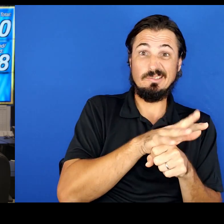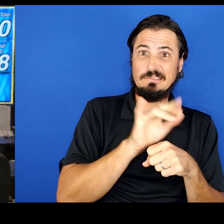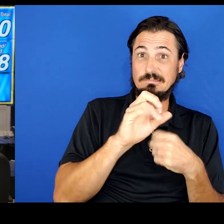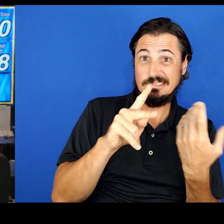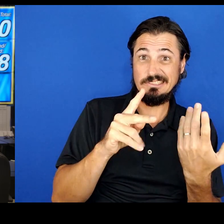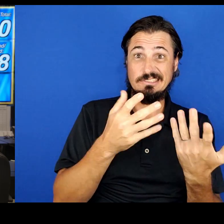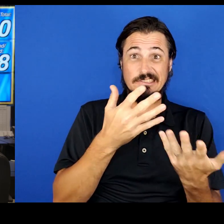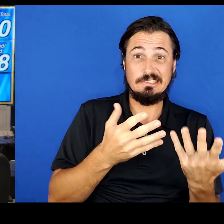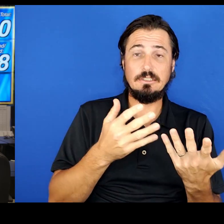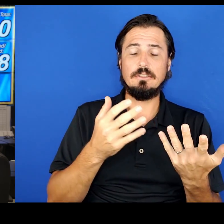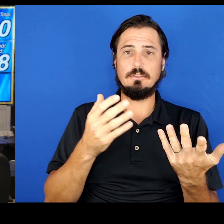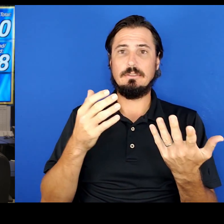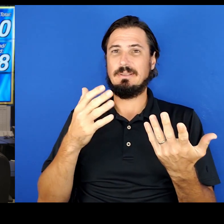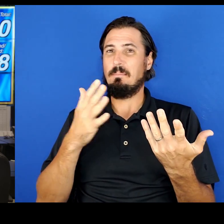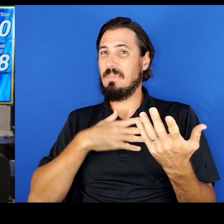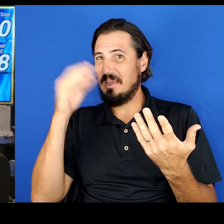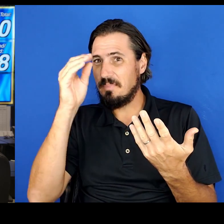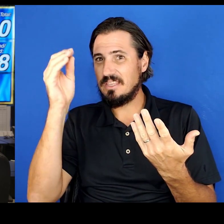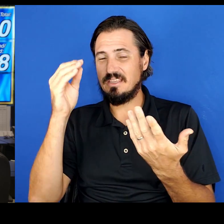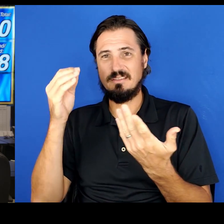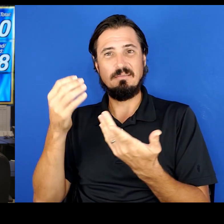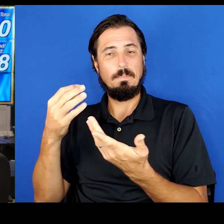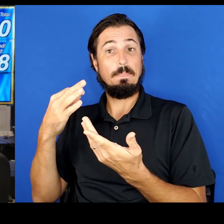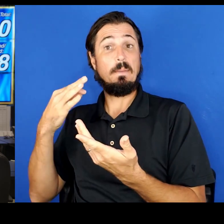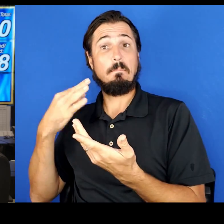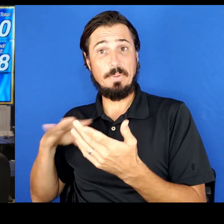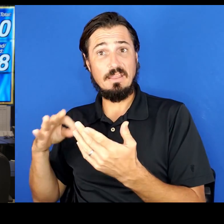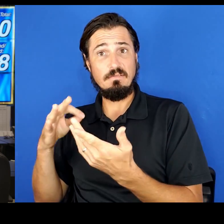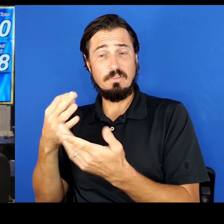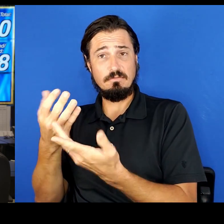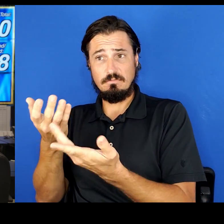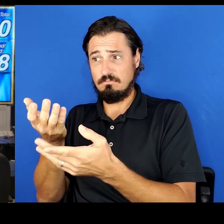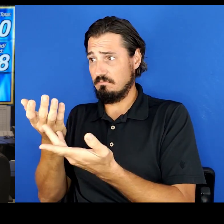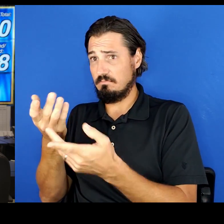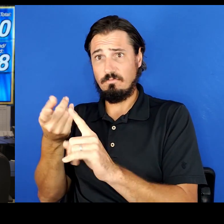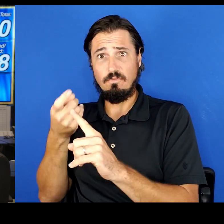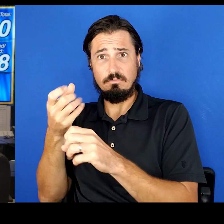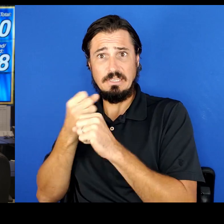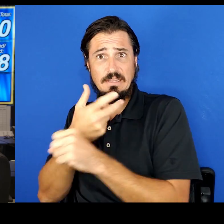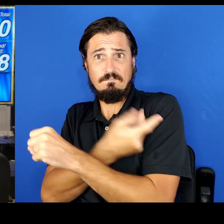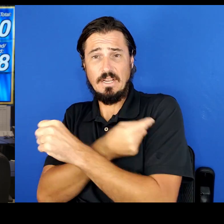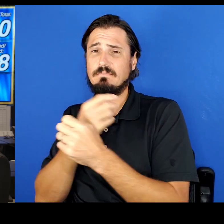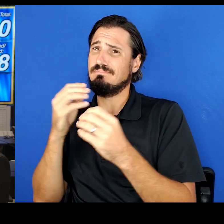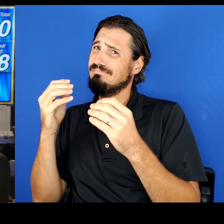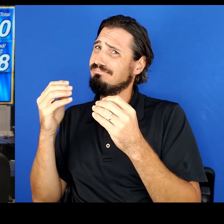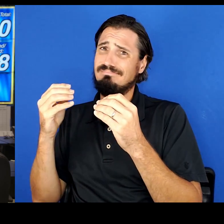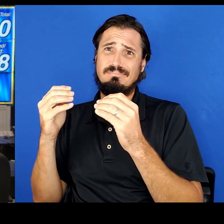a physician, and as a mother, the benefits of vaccination, with a few exceptions, outweigh the risks.